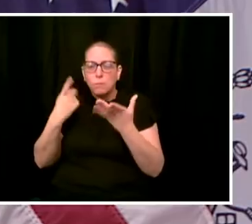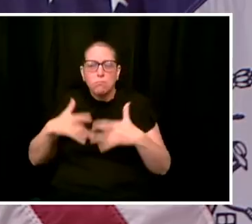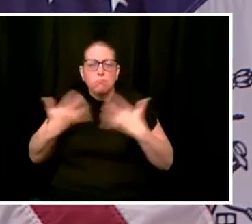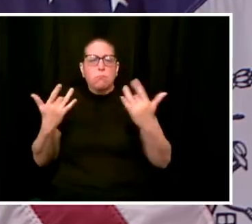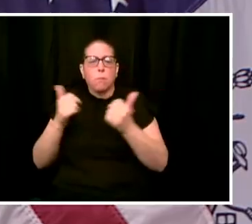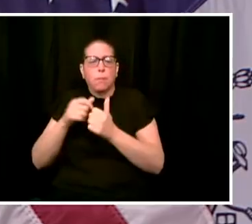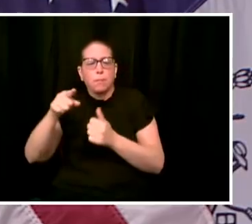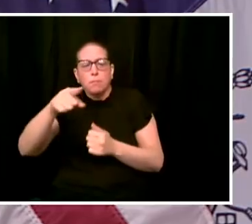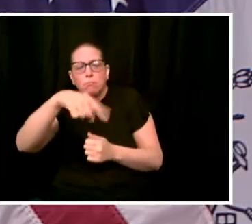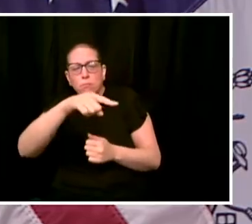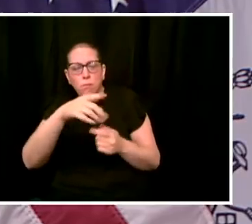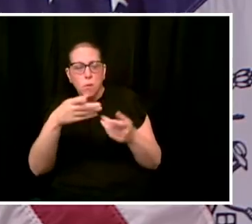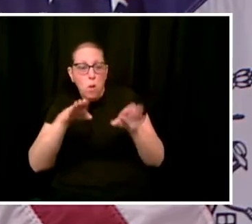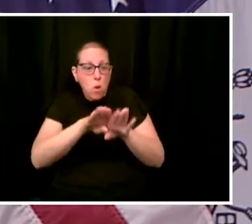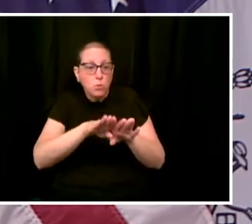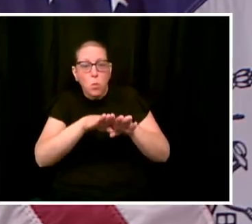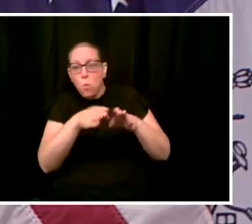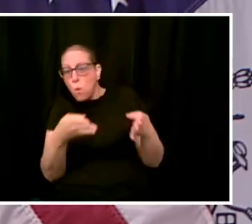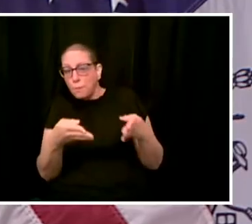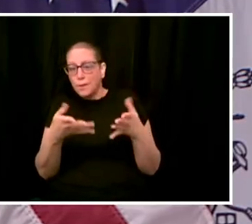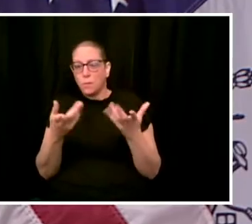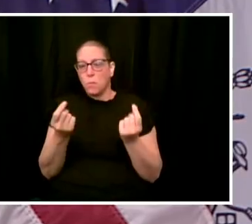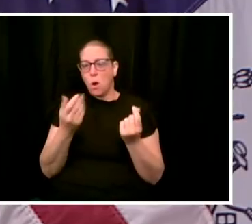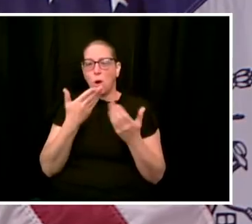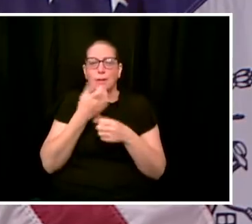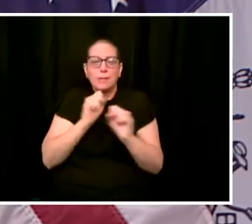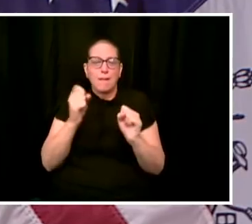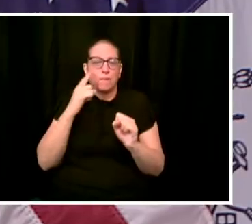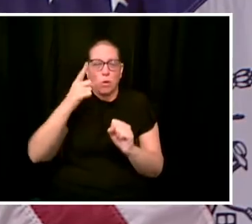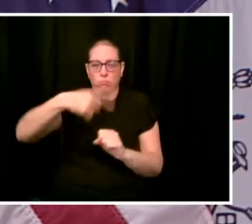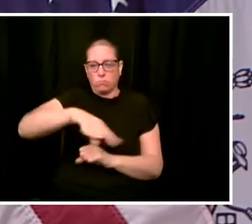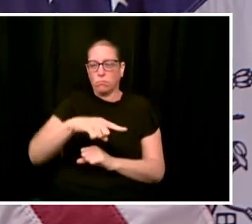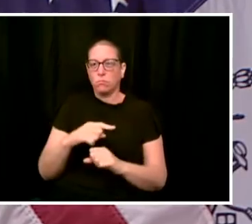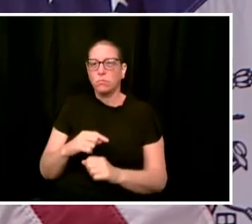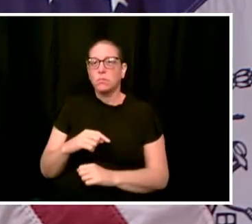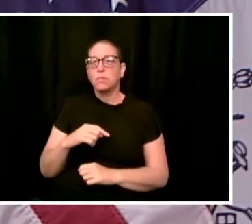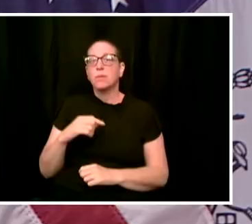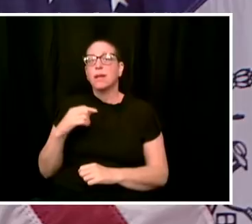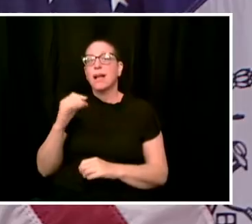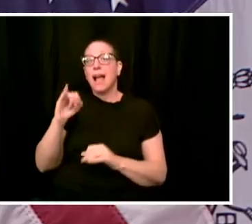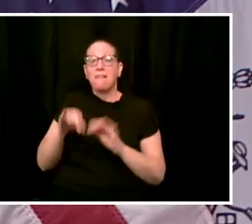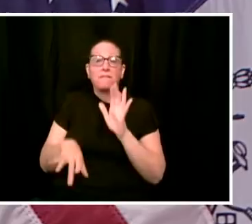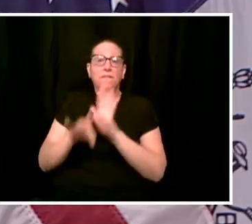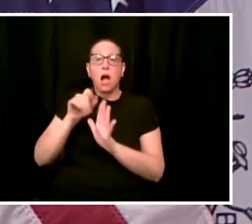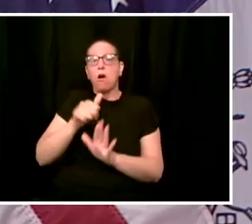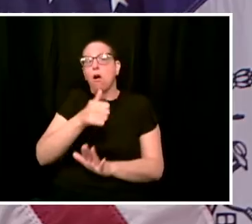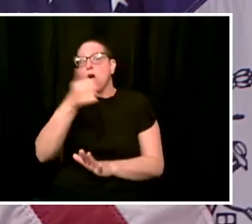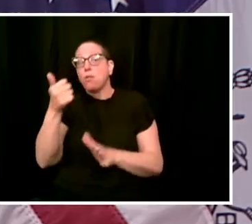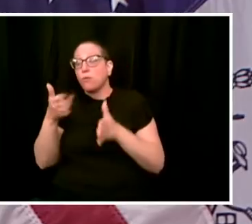WHAWT E'RE SEEING IN TERMS OF THE NUMBE ORF PEOPLE USING IT, SEE IF WE TH BE